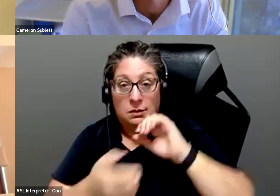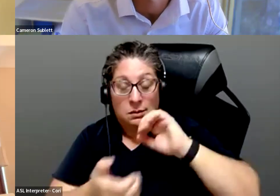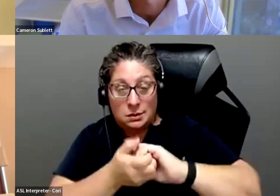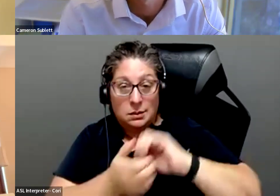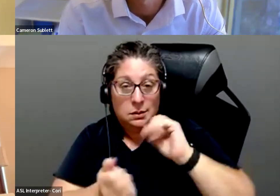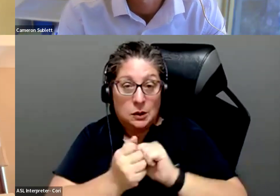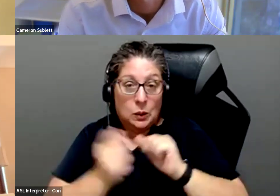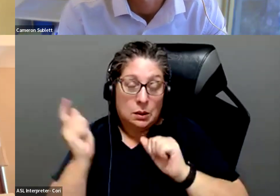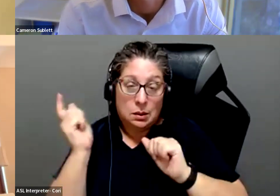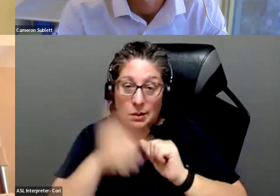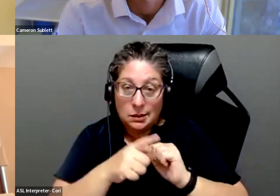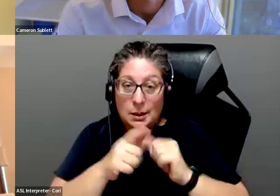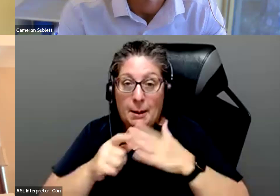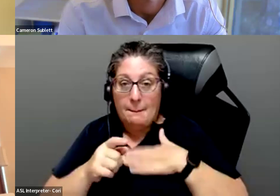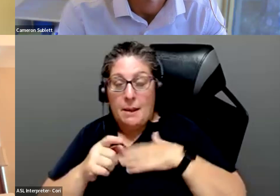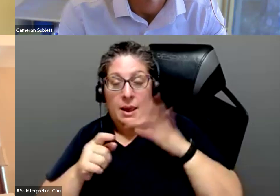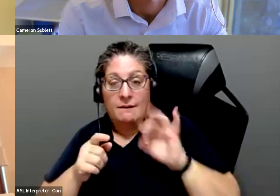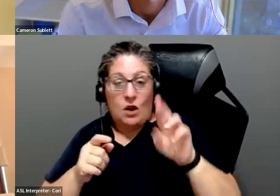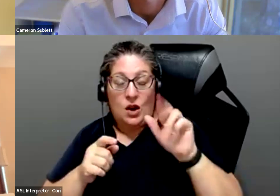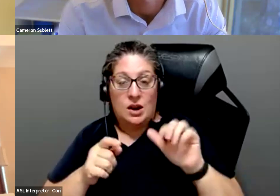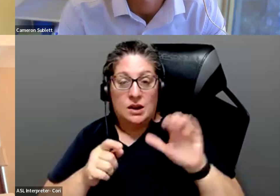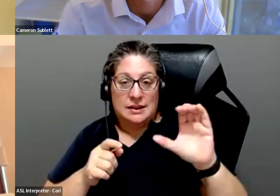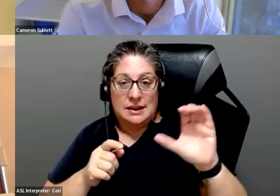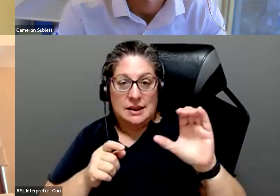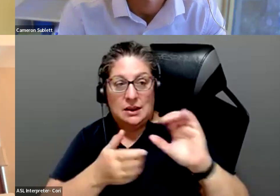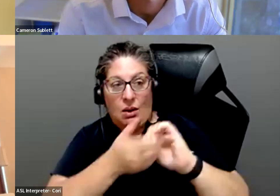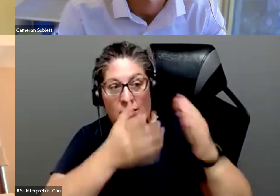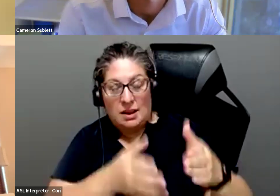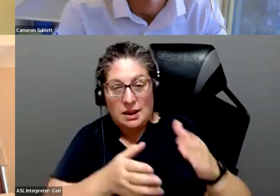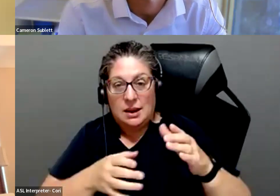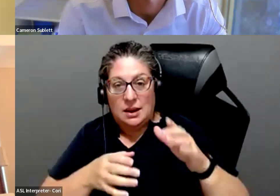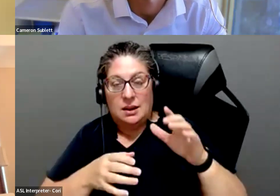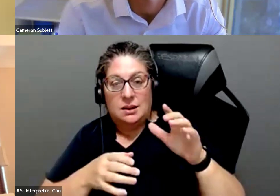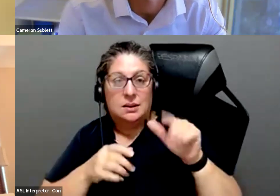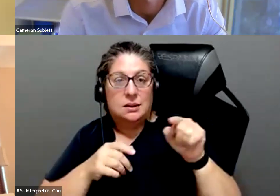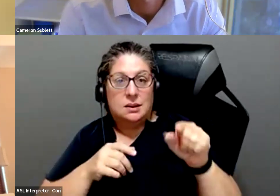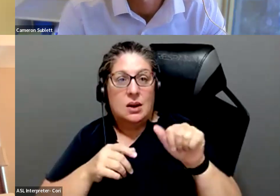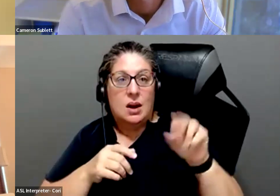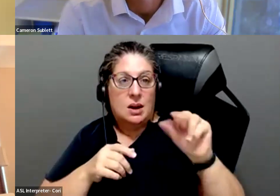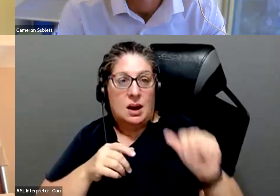With my FRC colleagues Anna Thompson on the call is that the